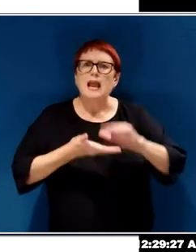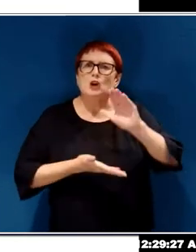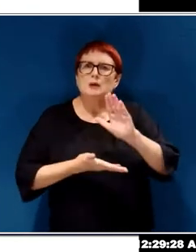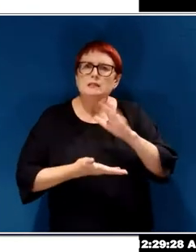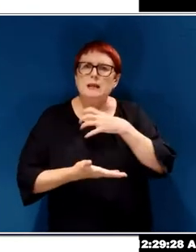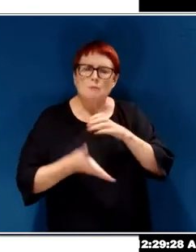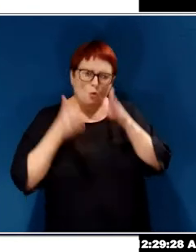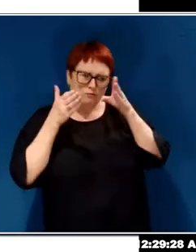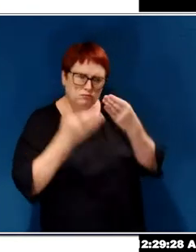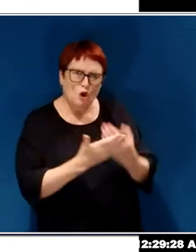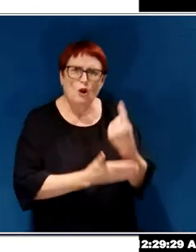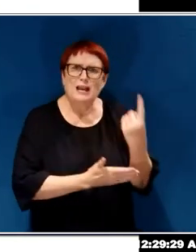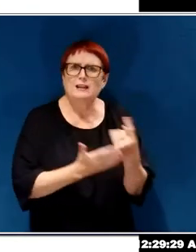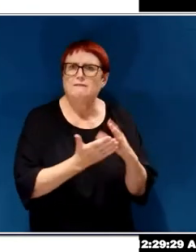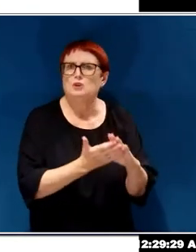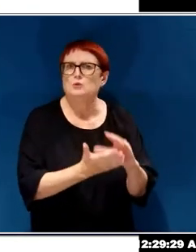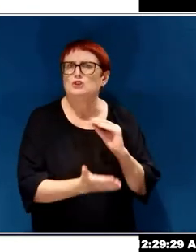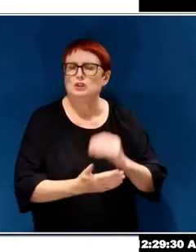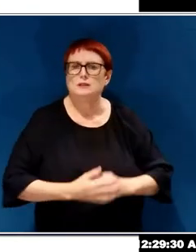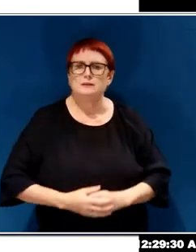an entire system of support.